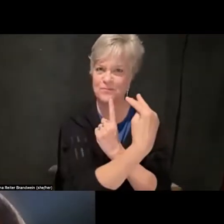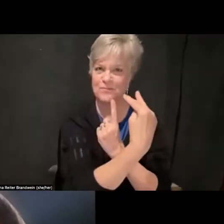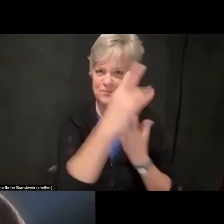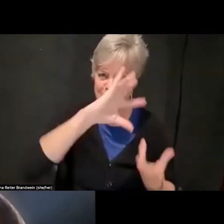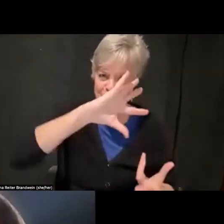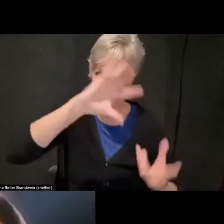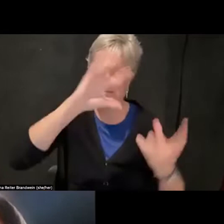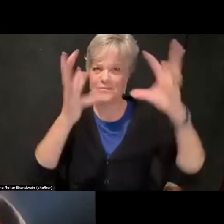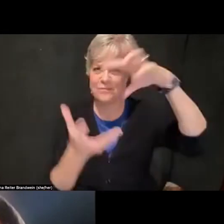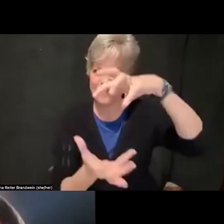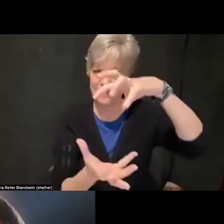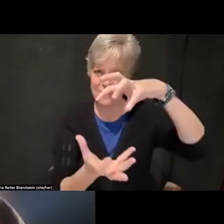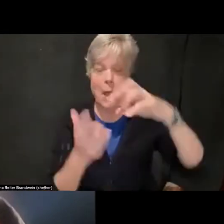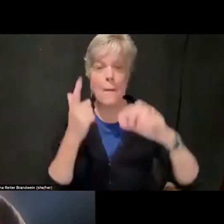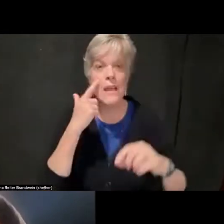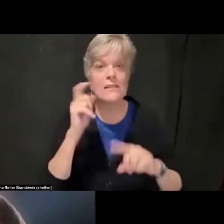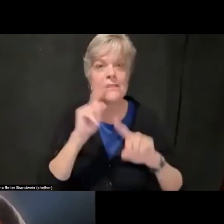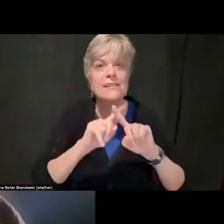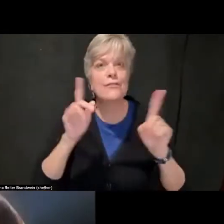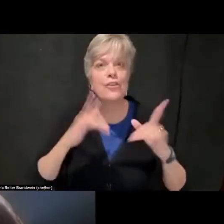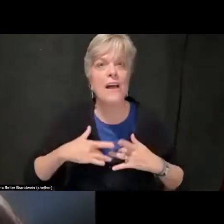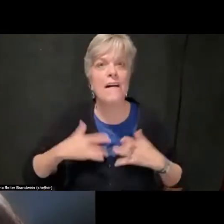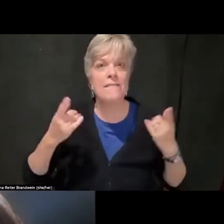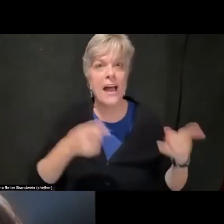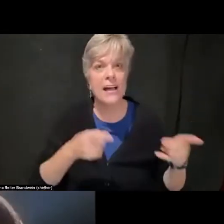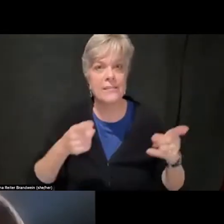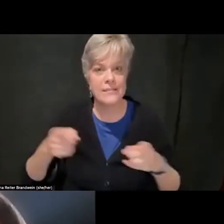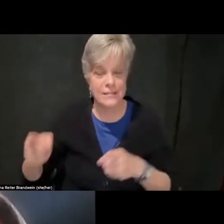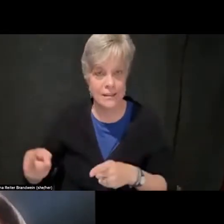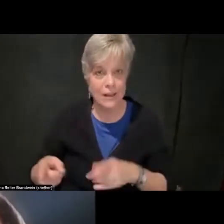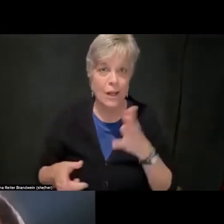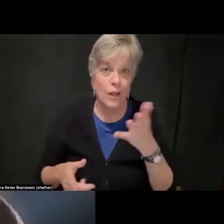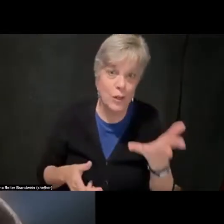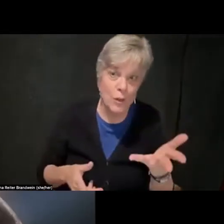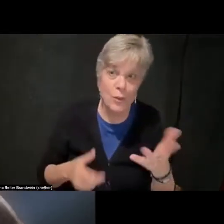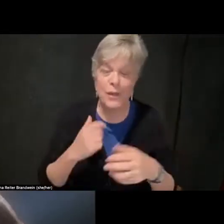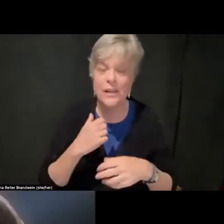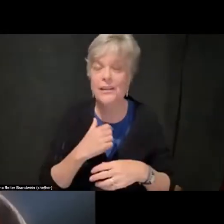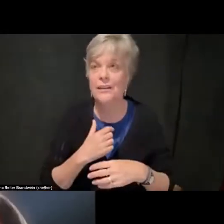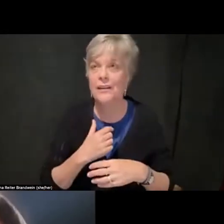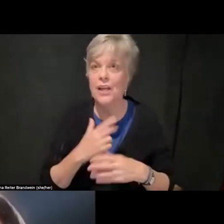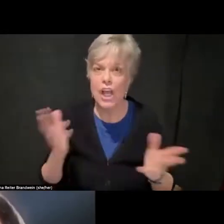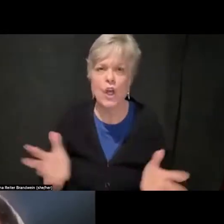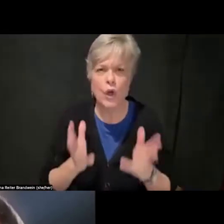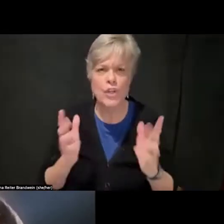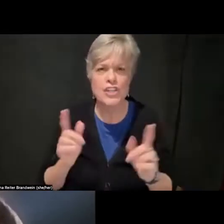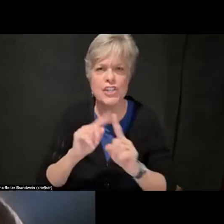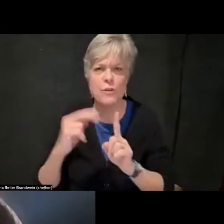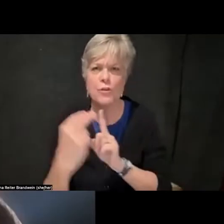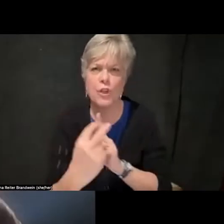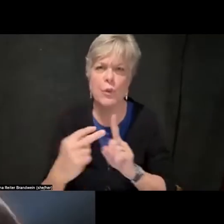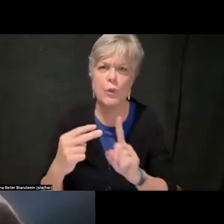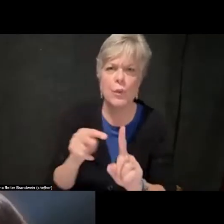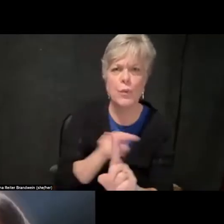and put different views of disability on campus so that we're encouraging, no, we're not here to be pitied,